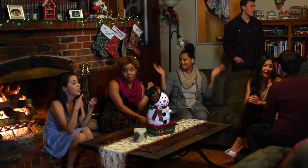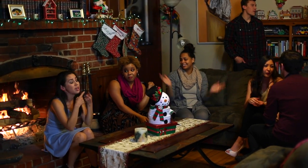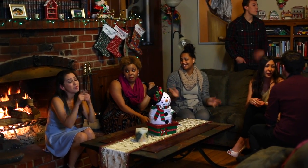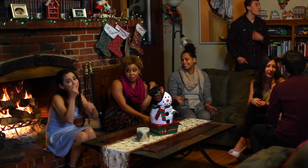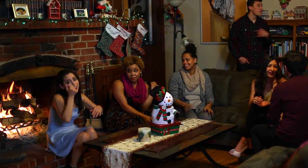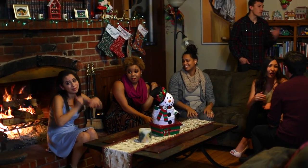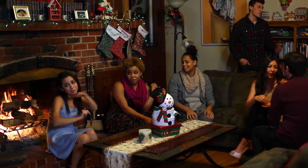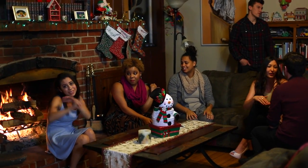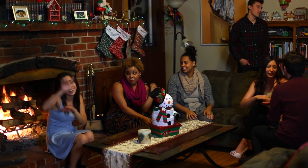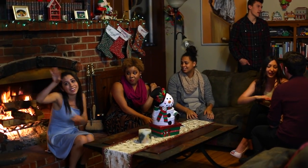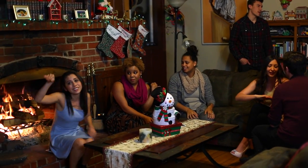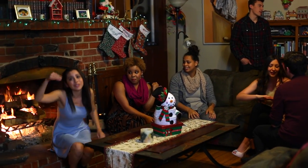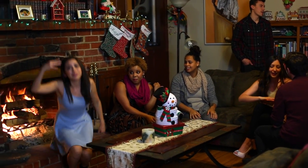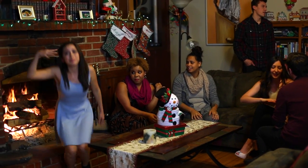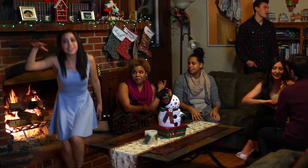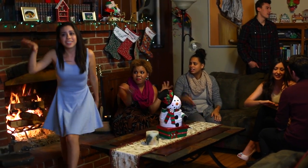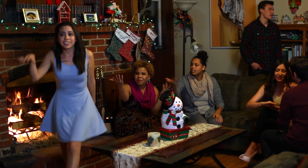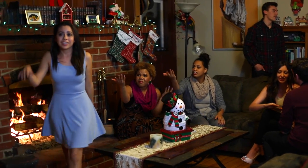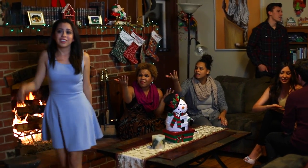But I'mma be under the mistletoe.